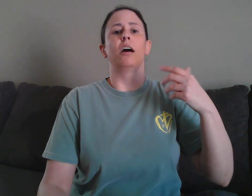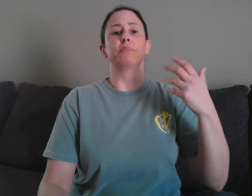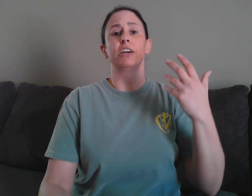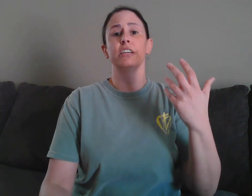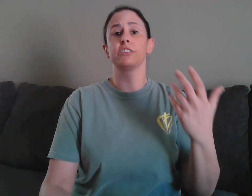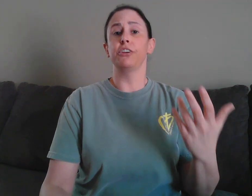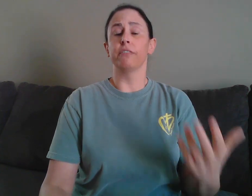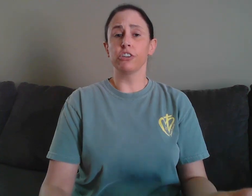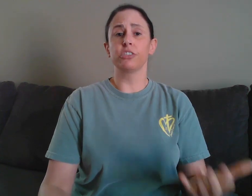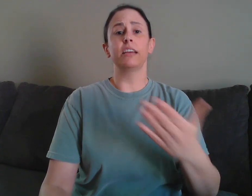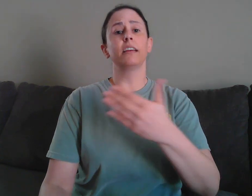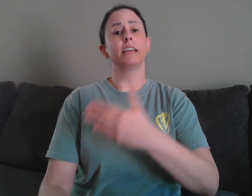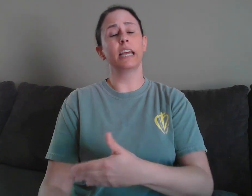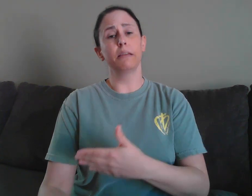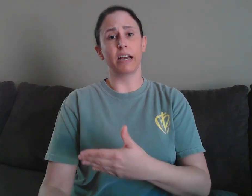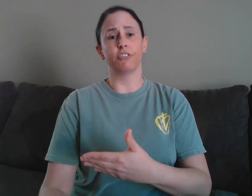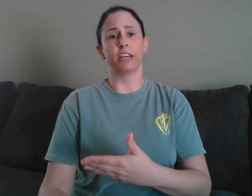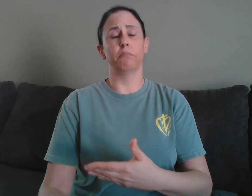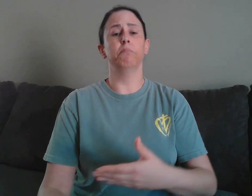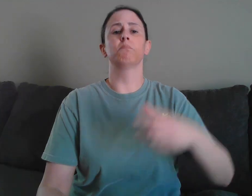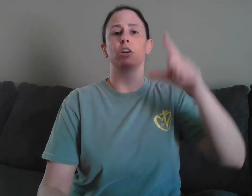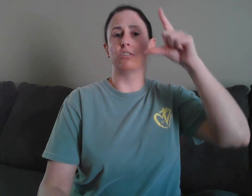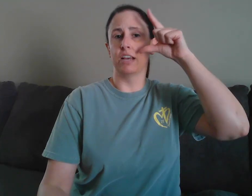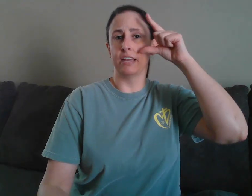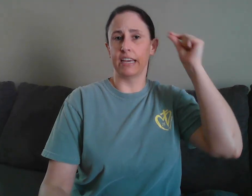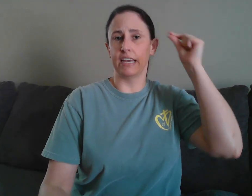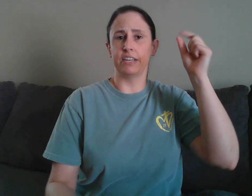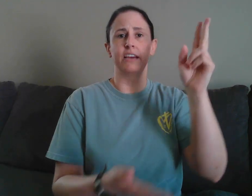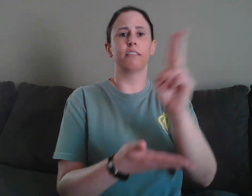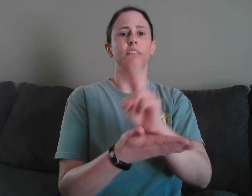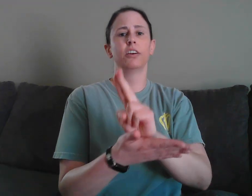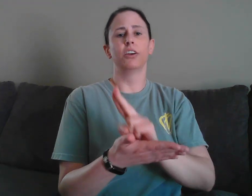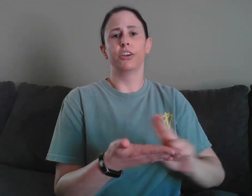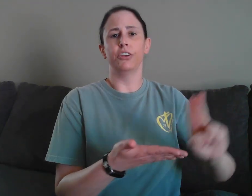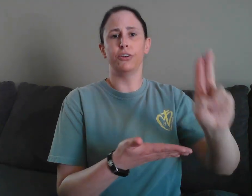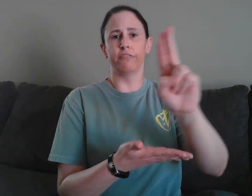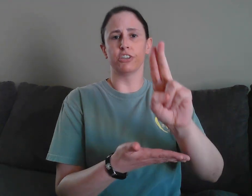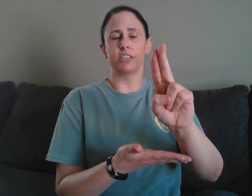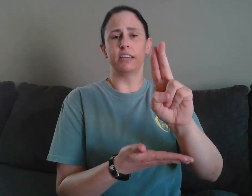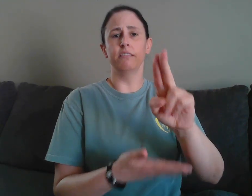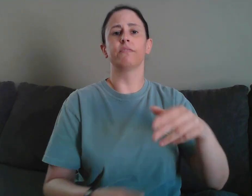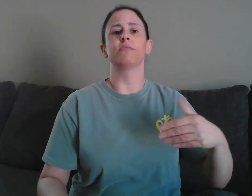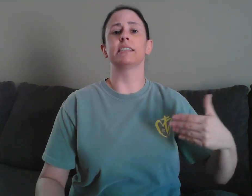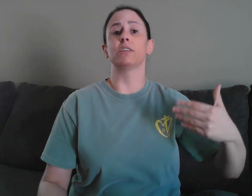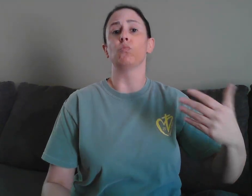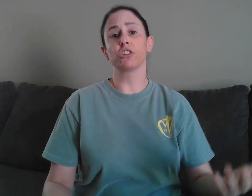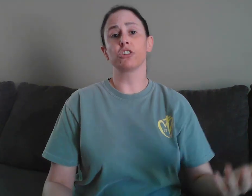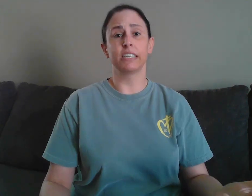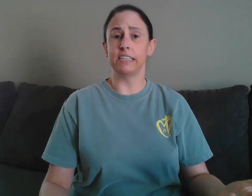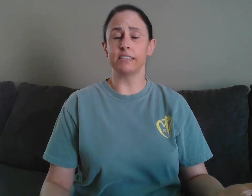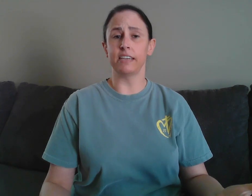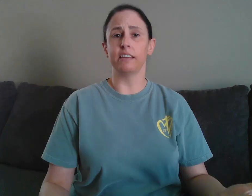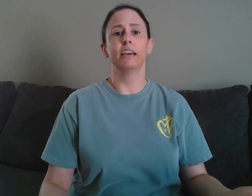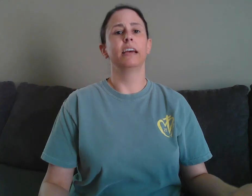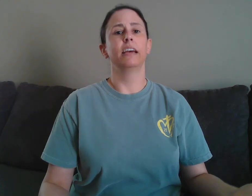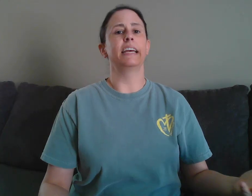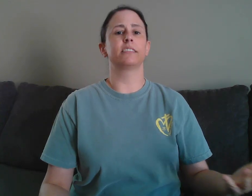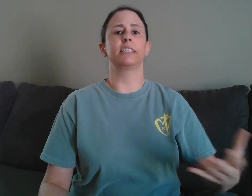Um there is a university named after him called Gallaudet University that's in Washington DC. It's